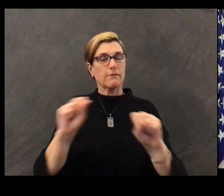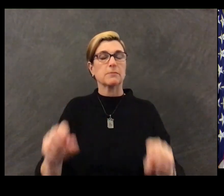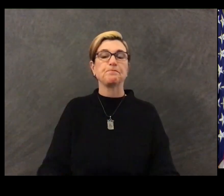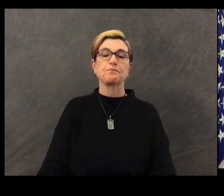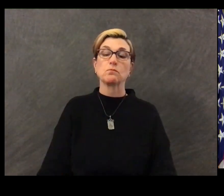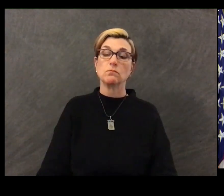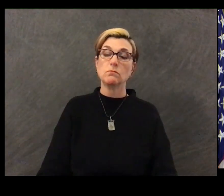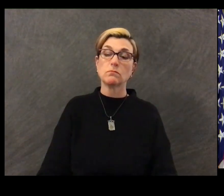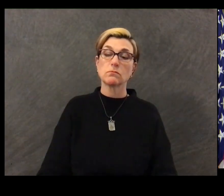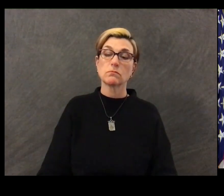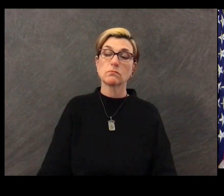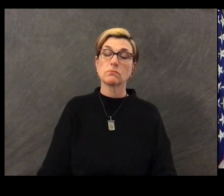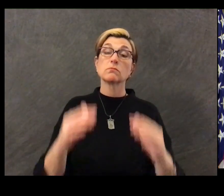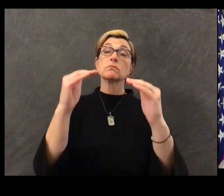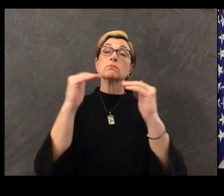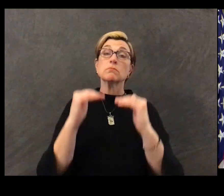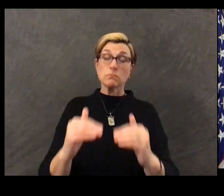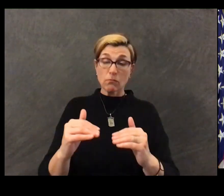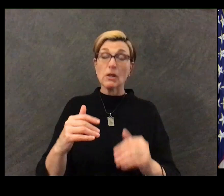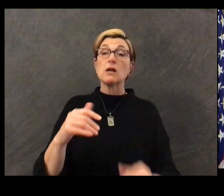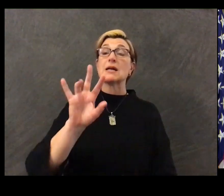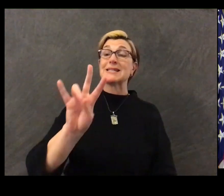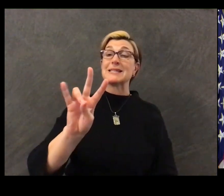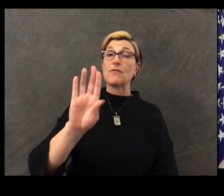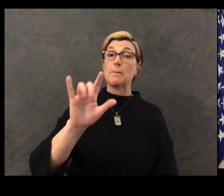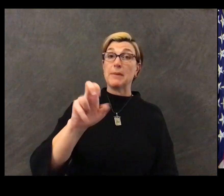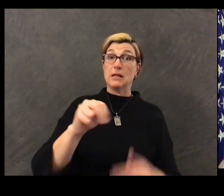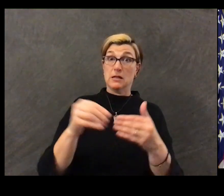directed more than seven billion dollars in federal funding to support the